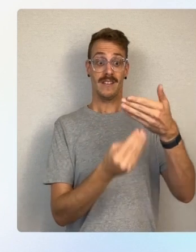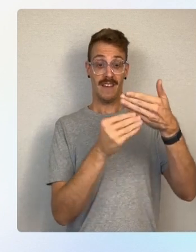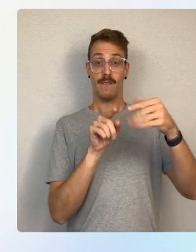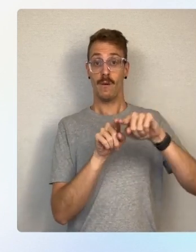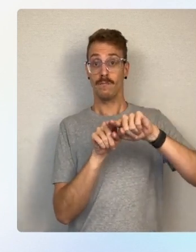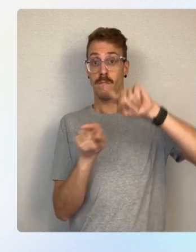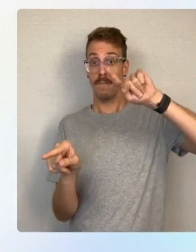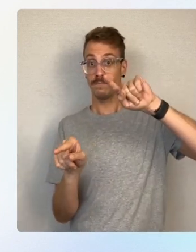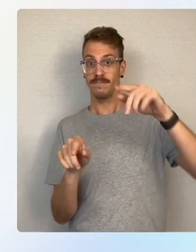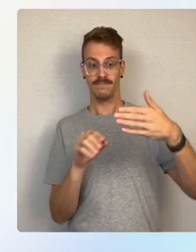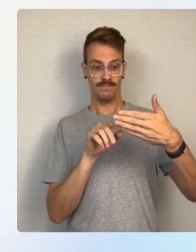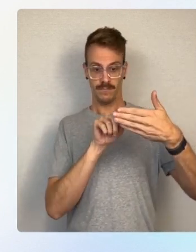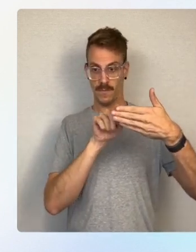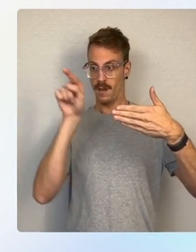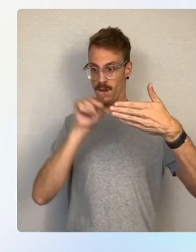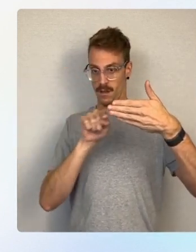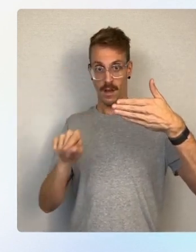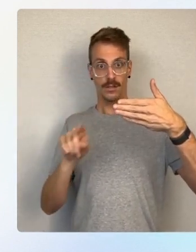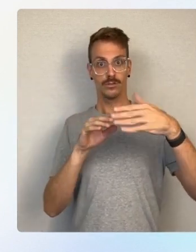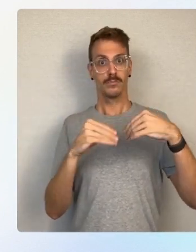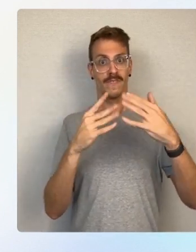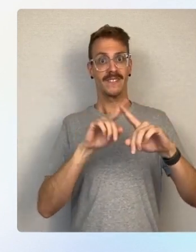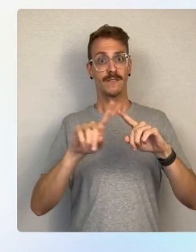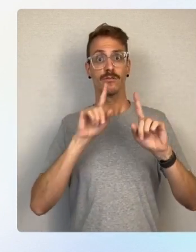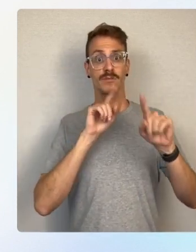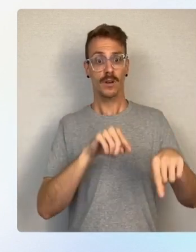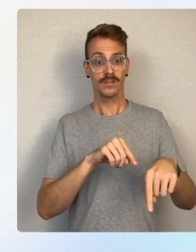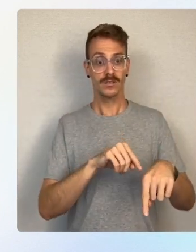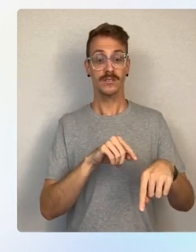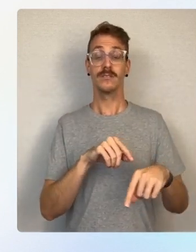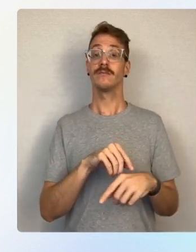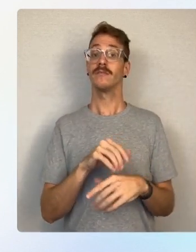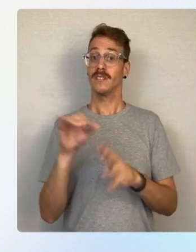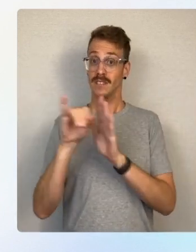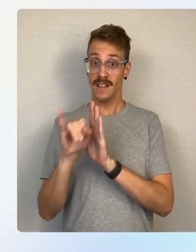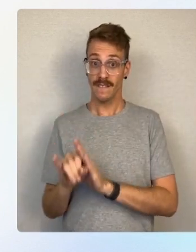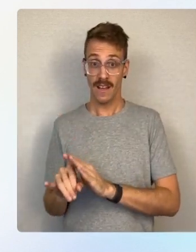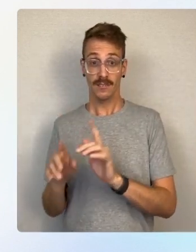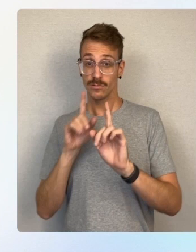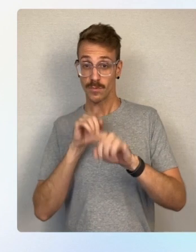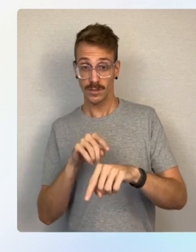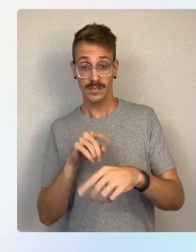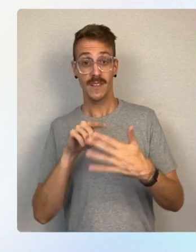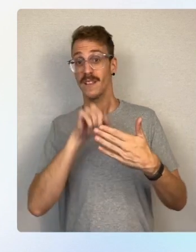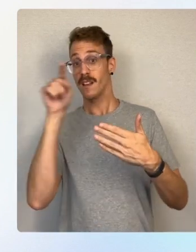using a decision to provide different responses, a couple for actual pizza ordering request,